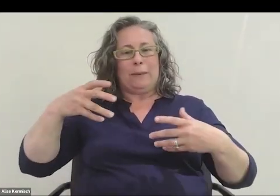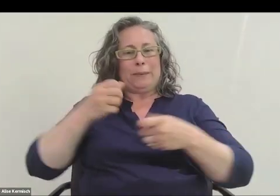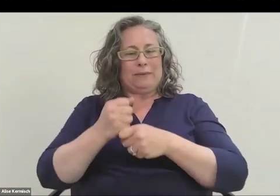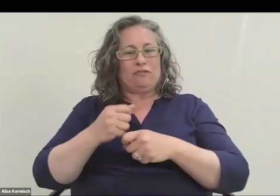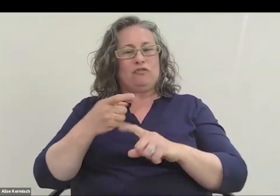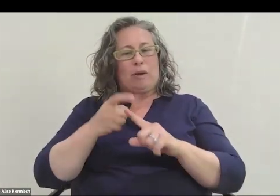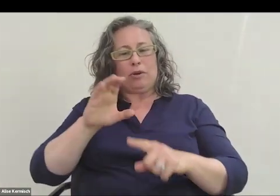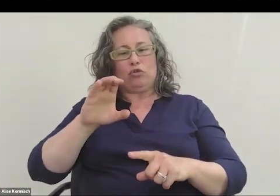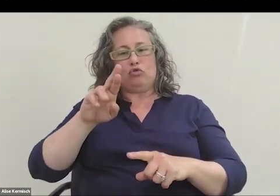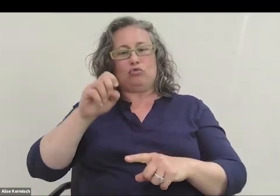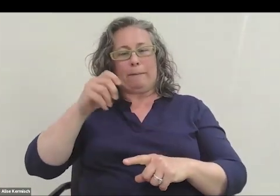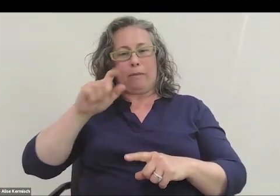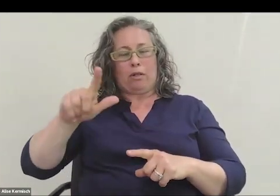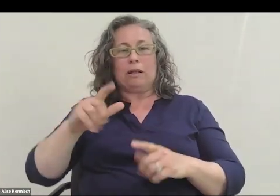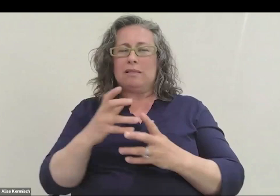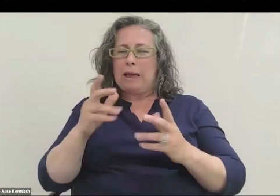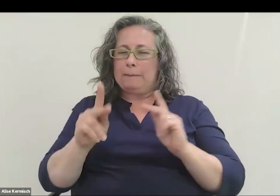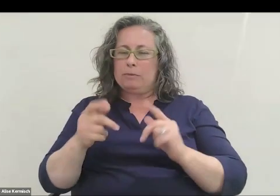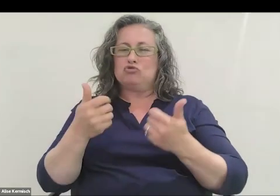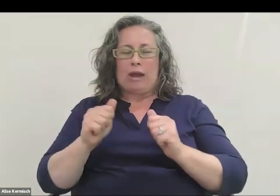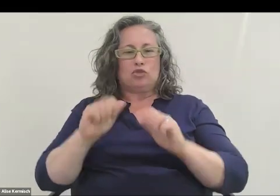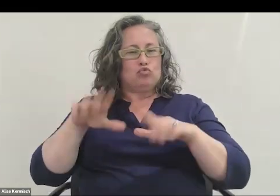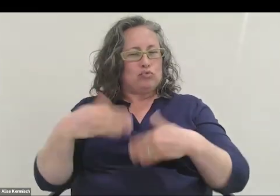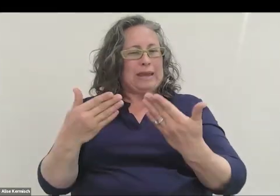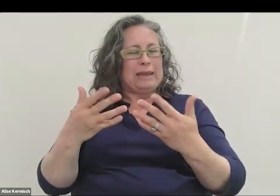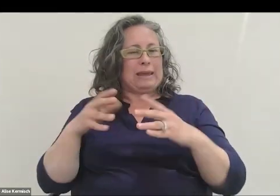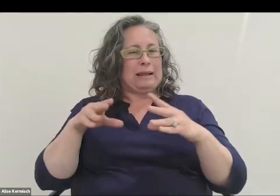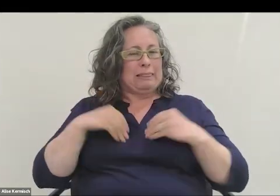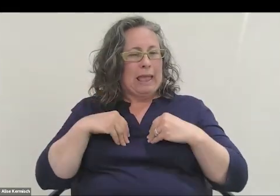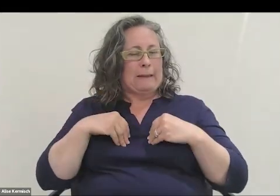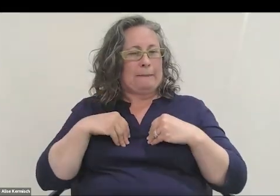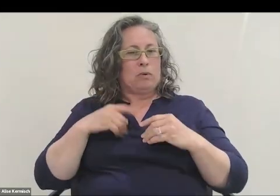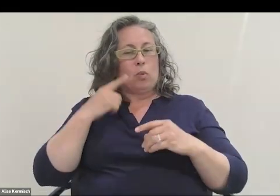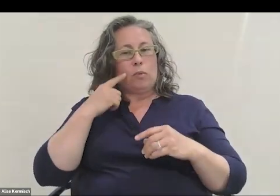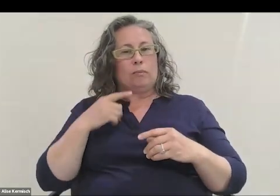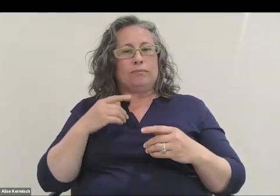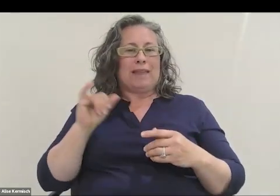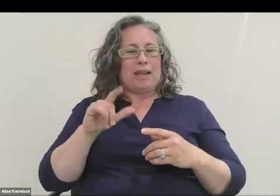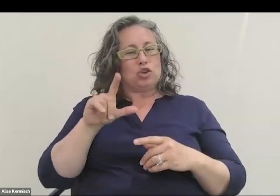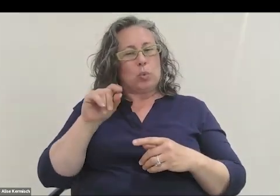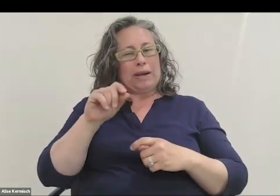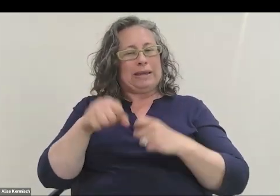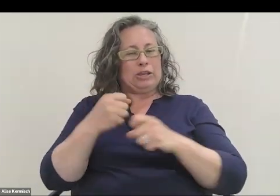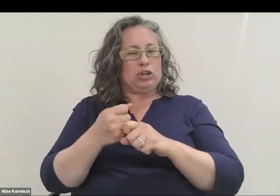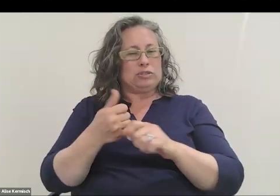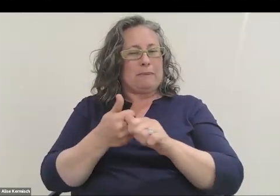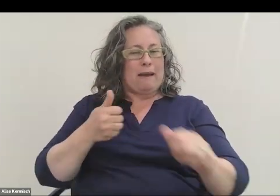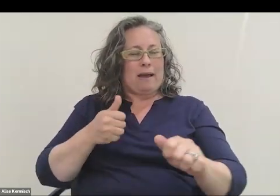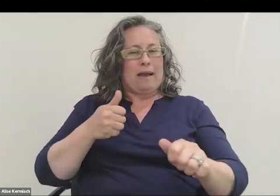and a lot of people are working on reclaiming it or using it for themselves. It's 20 years behind queer.